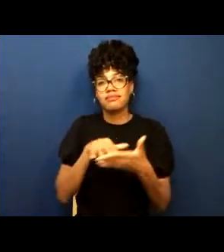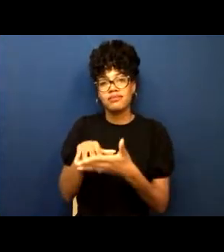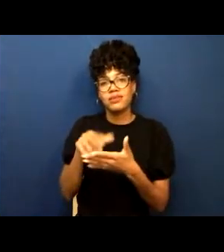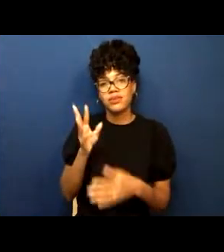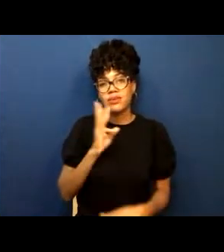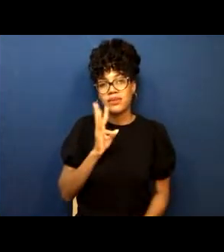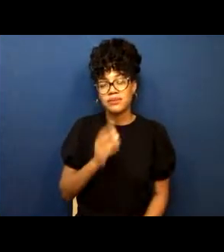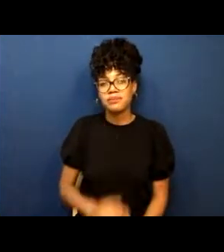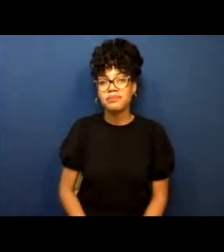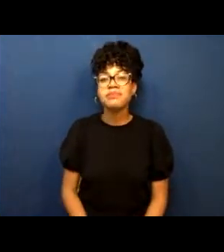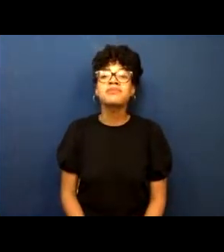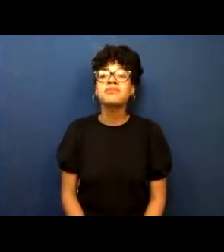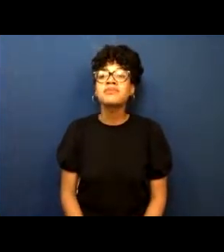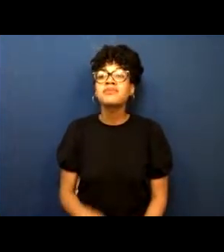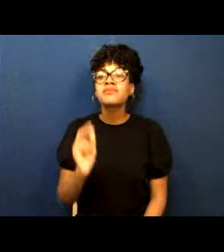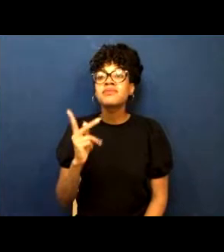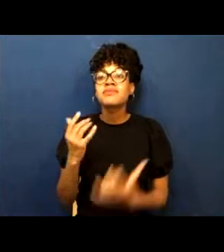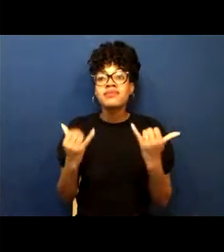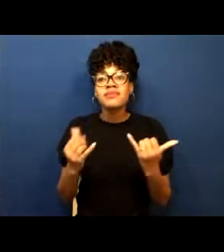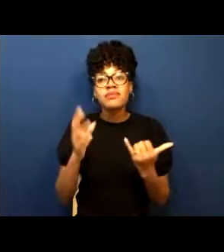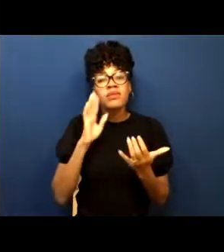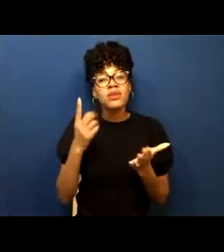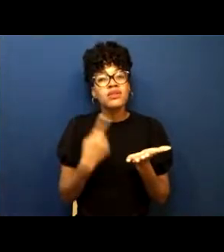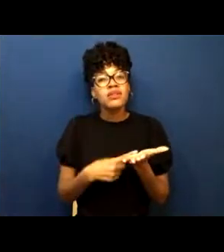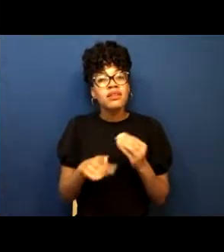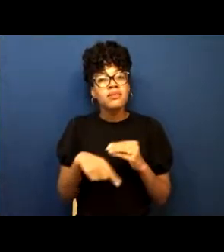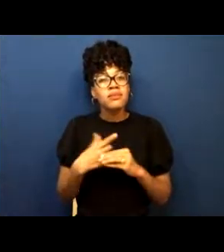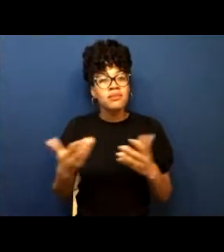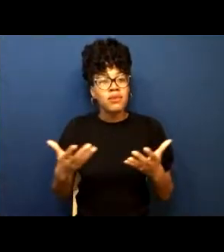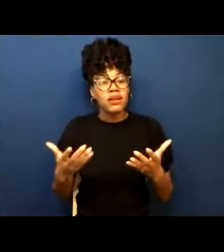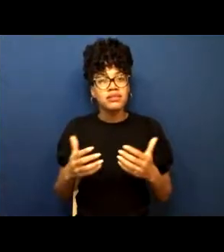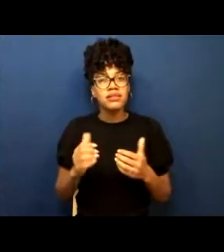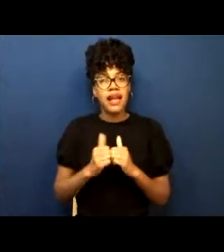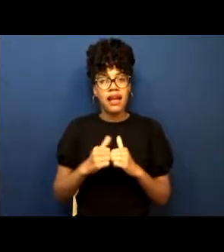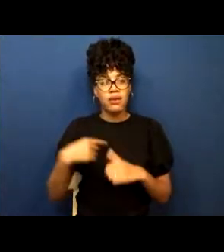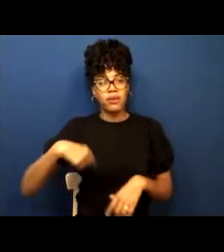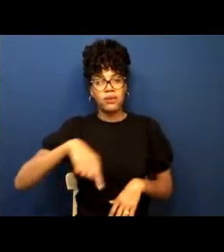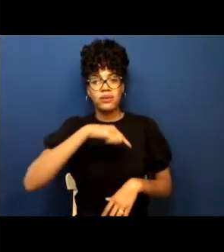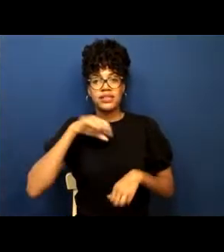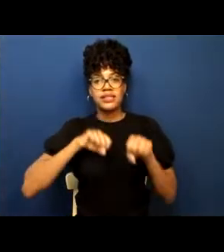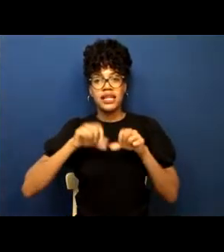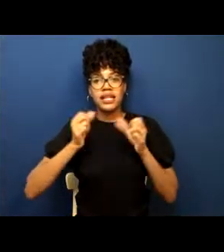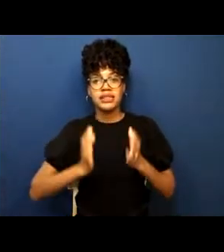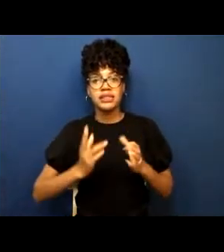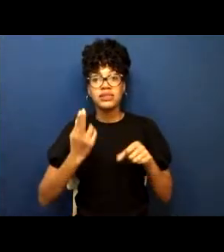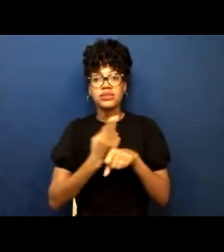Today I'm going to talk to you about how we as scientist use satellites and satellite tags to learn about